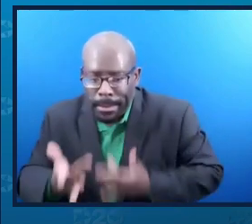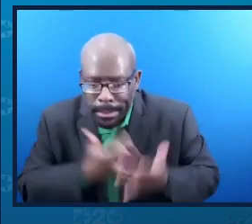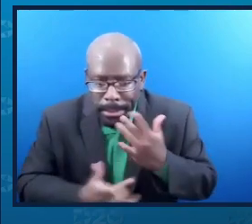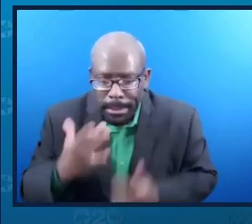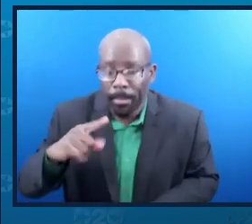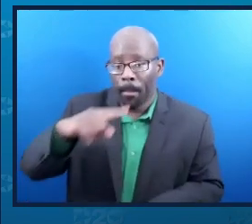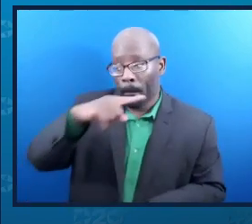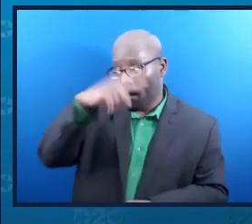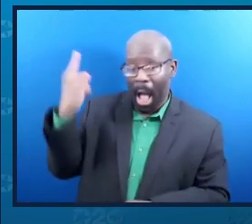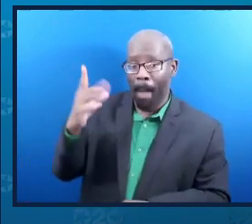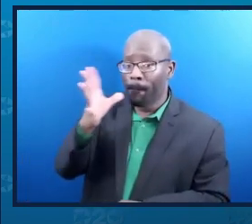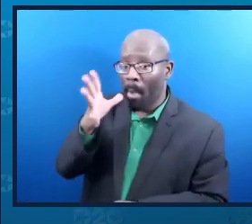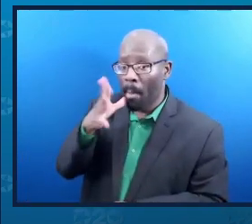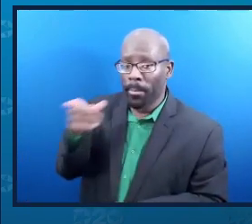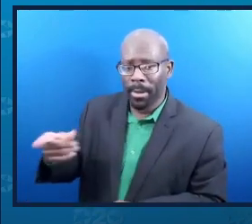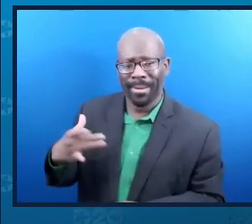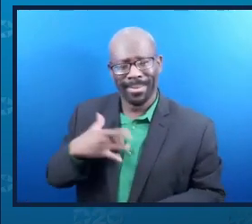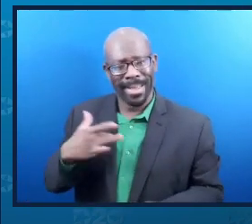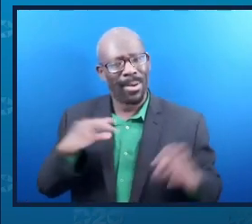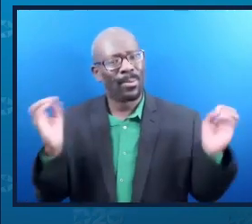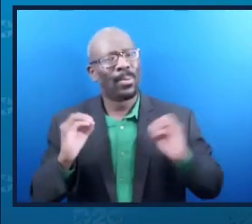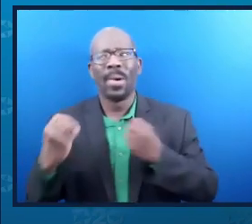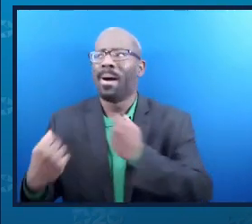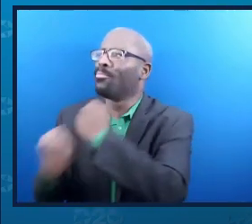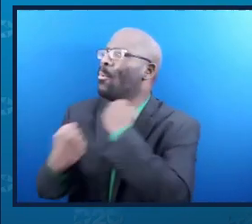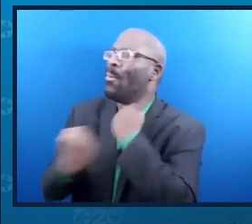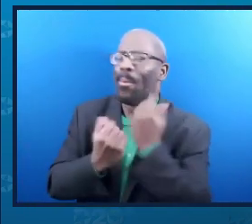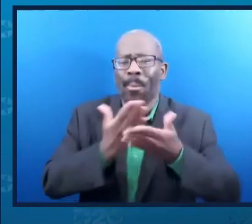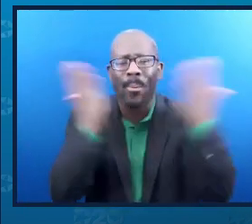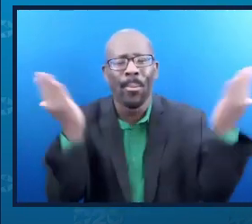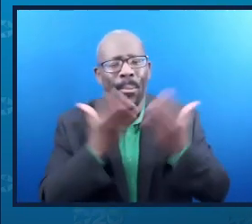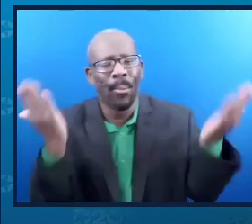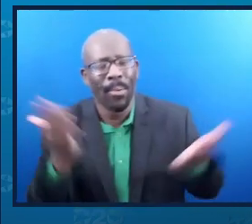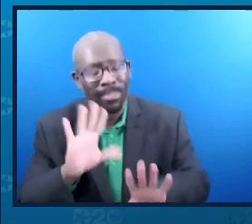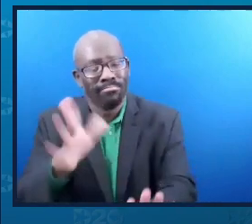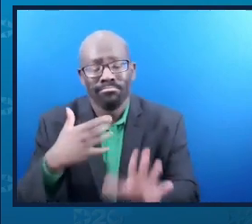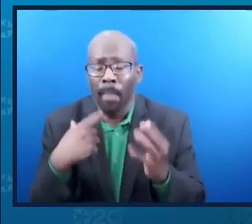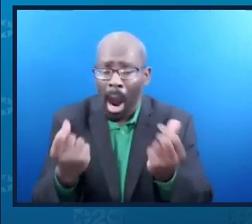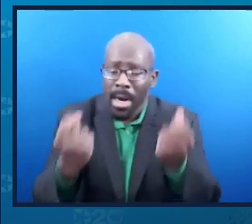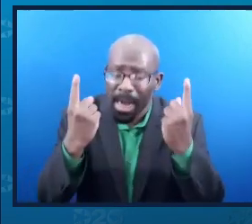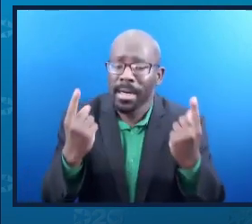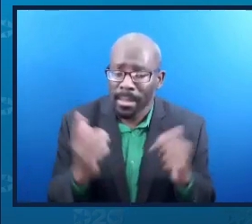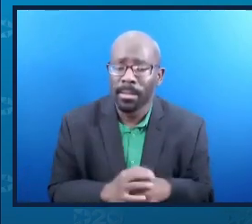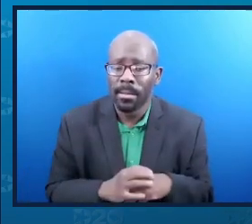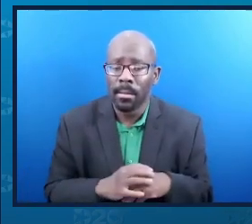FOR HER AT ALL. I UNDERSTAND WHY A NEW IMMIGRANT